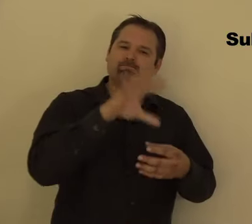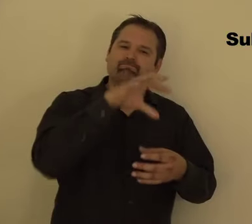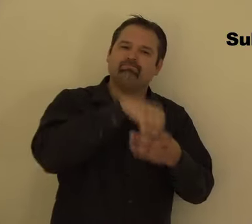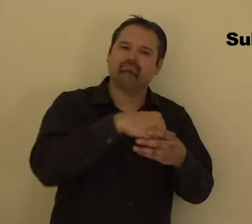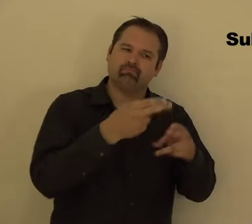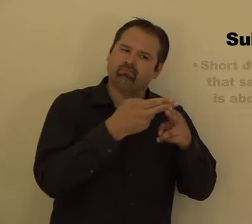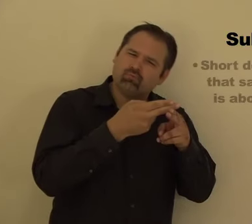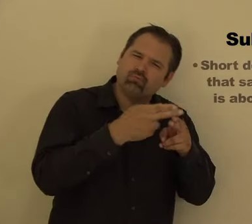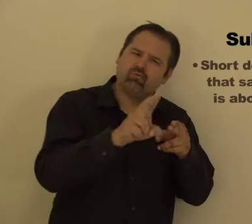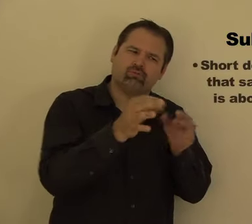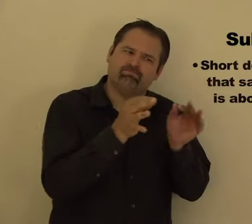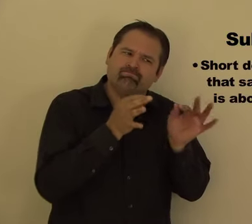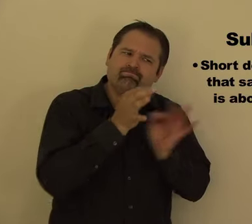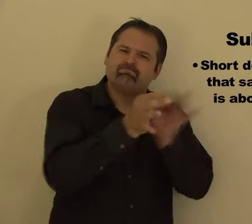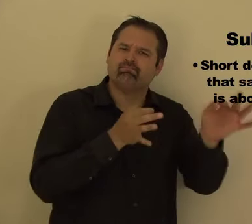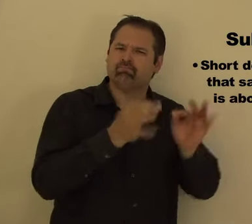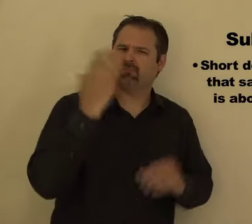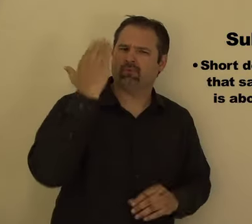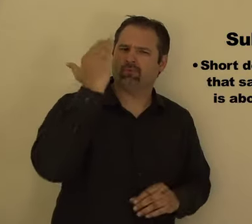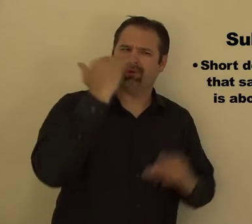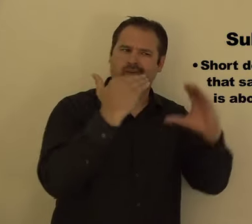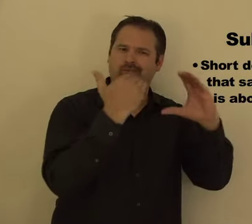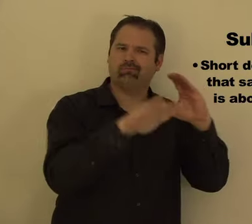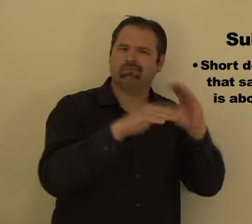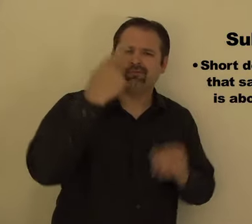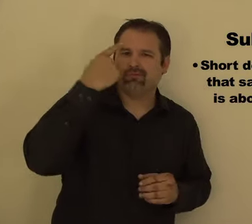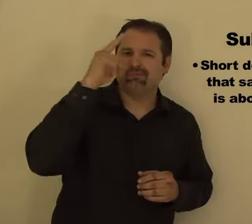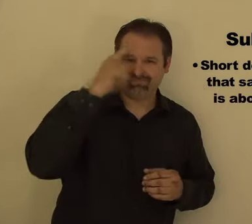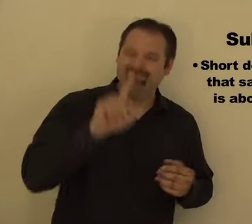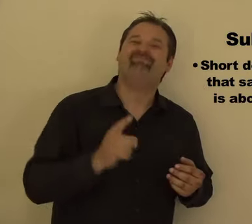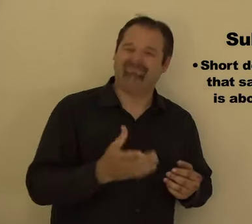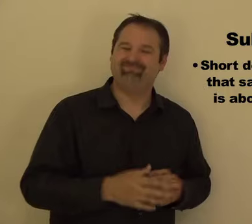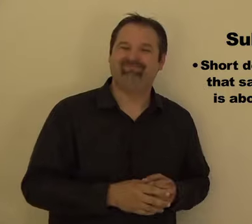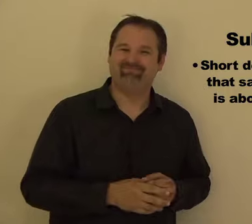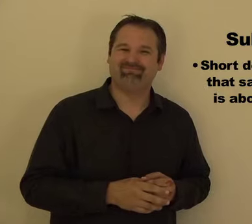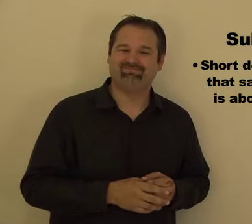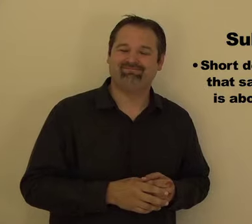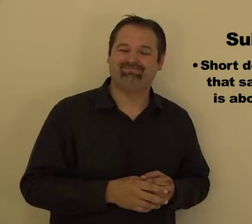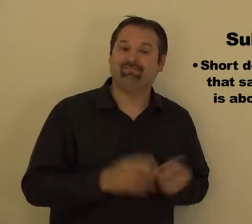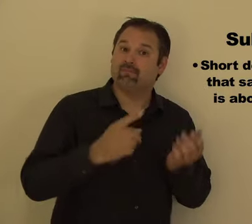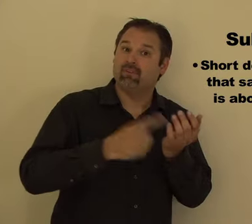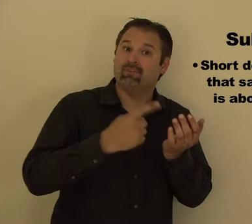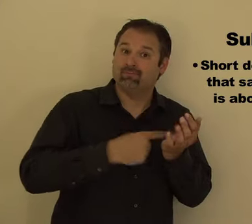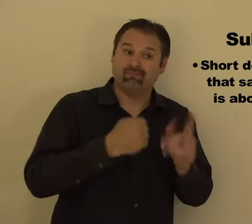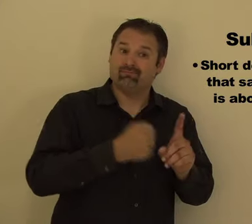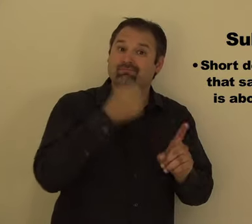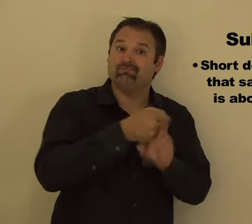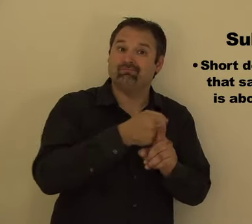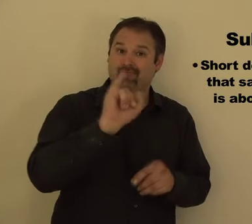Sometimes if it's not clear what you're emailing about, your message may not even be read.